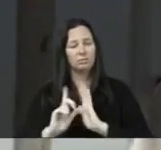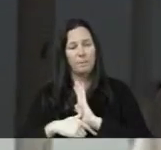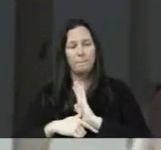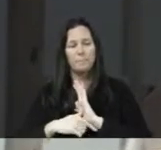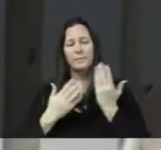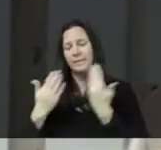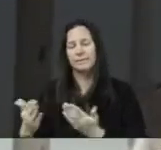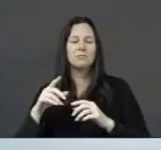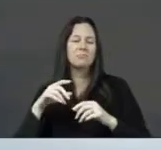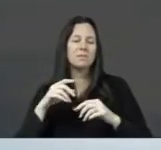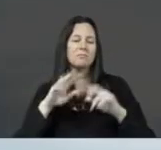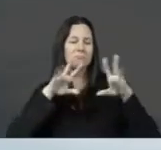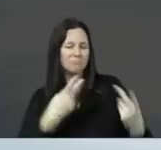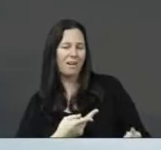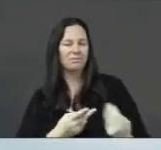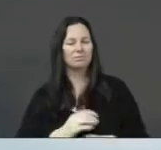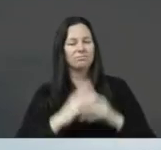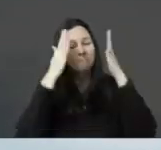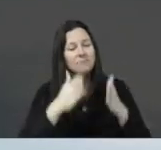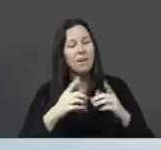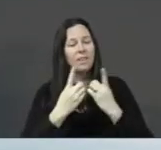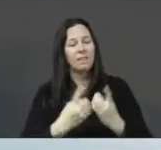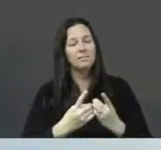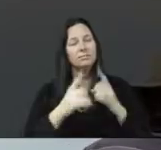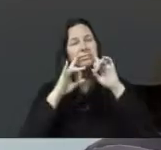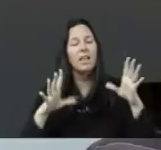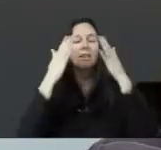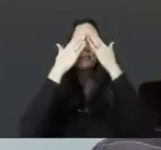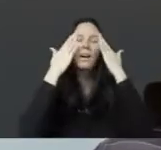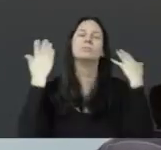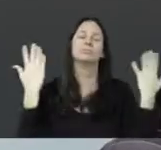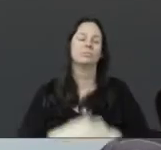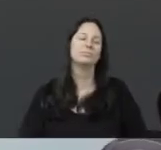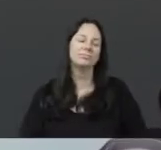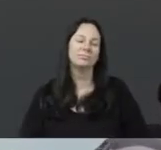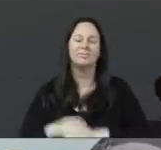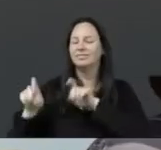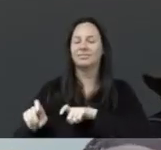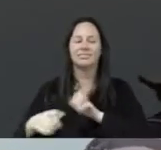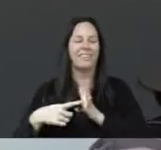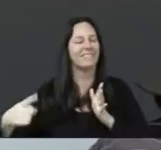Gives him a chance to relax, to focus on things, and it seems to clear his mind a bit.